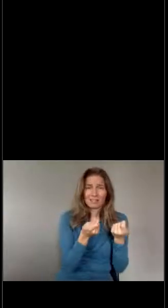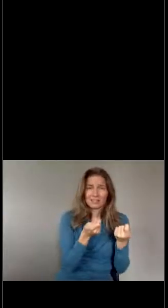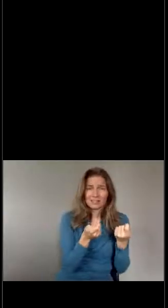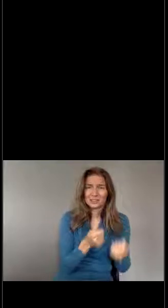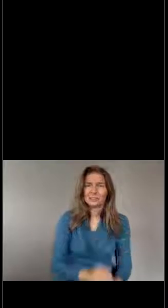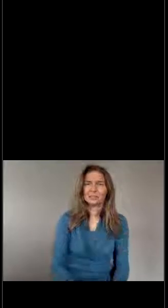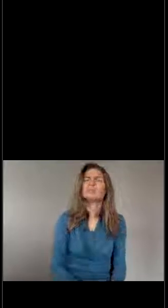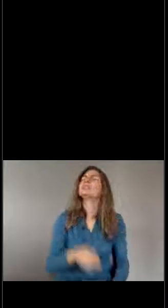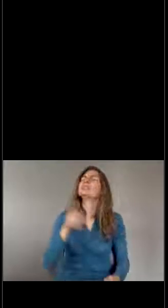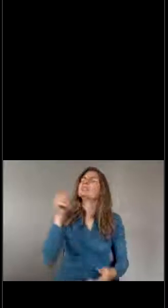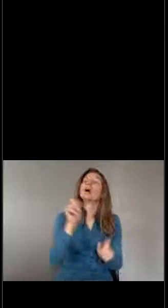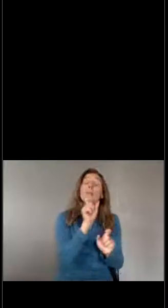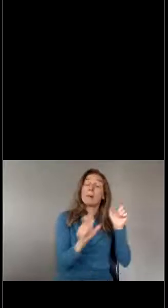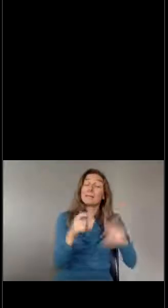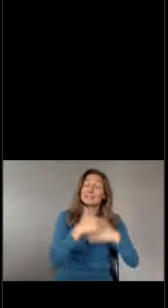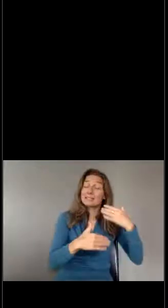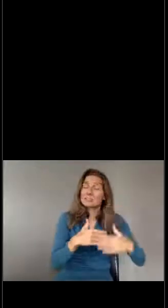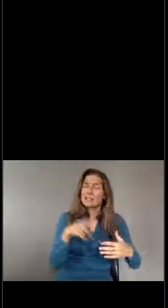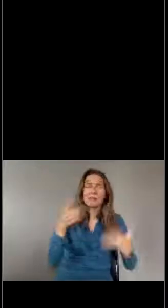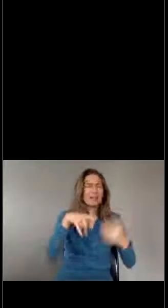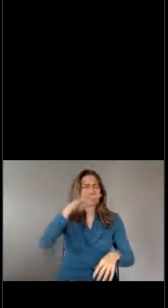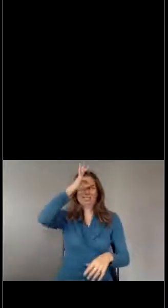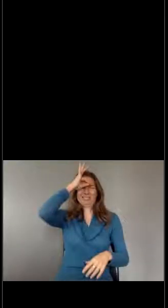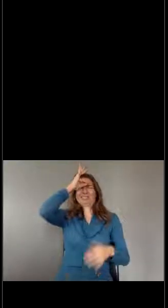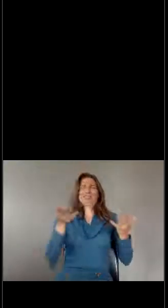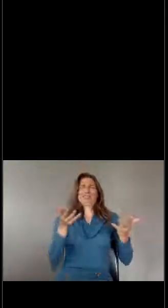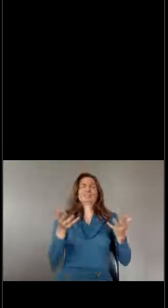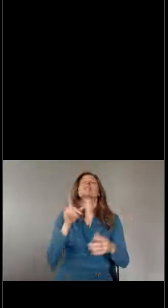People with disabilities face both direct and indirect costs.